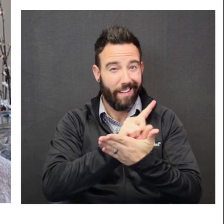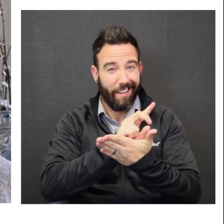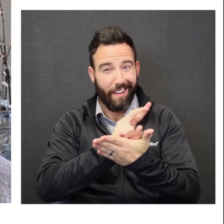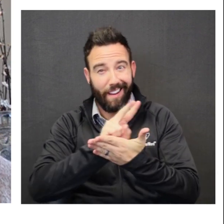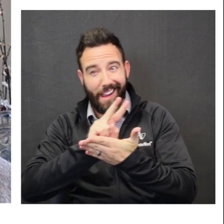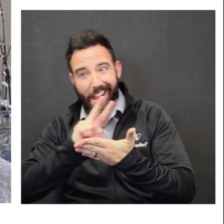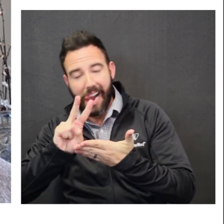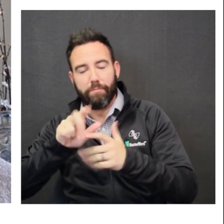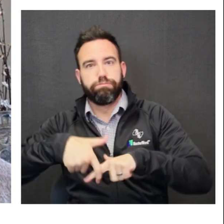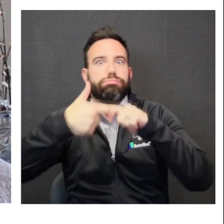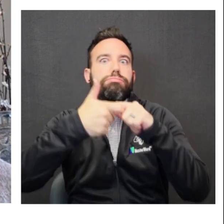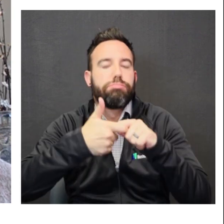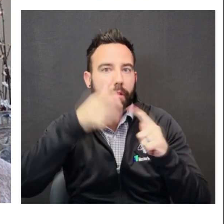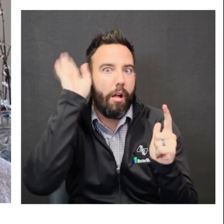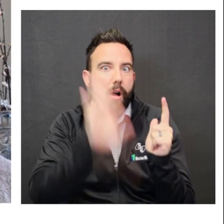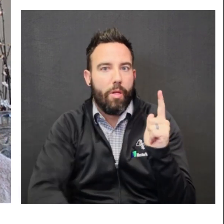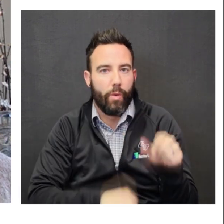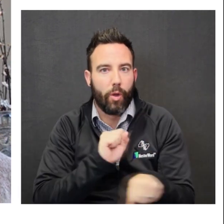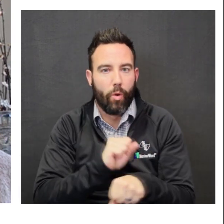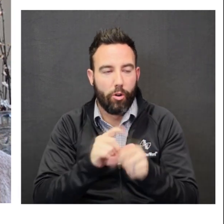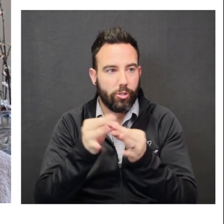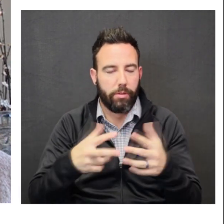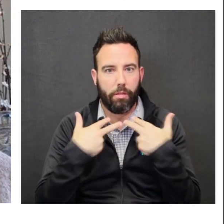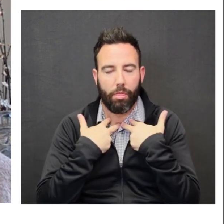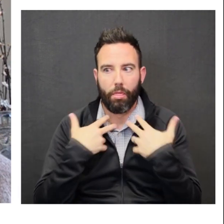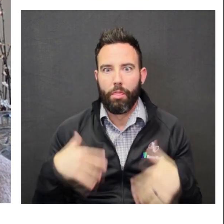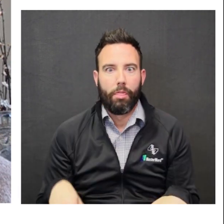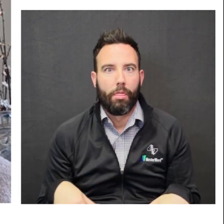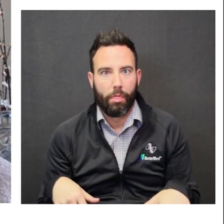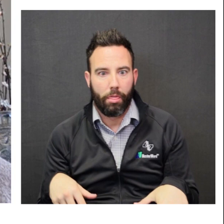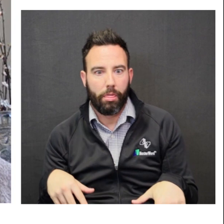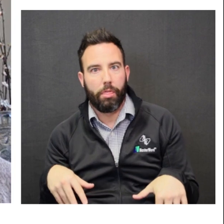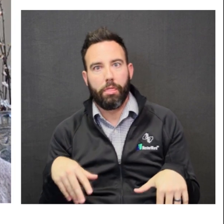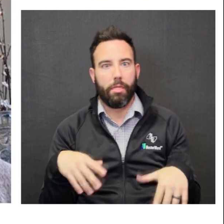right, as things shut down across the country and in other parts of the world, you